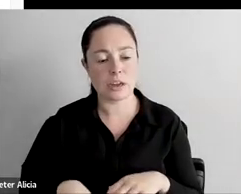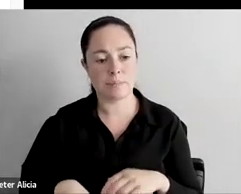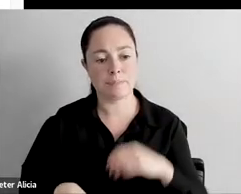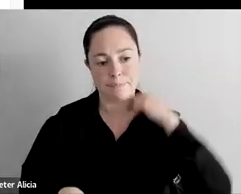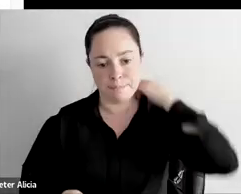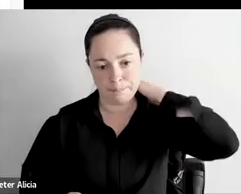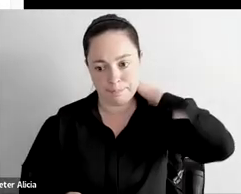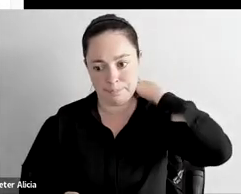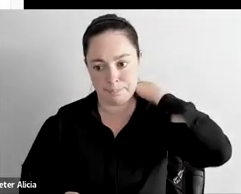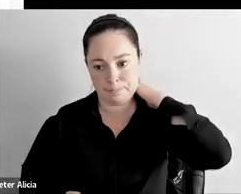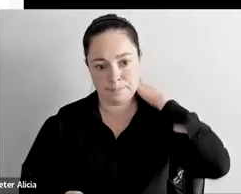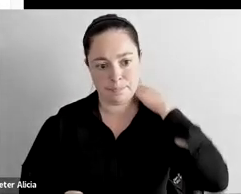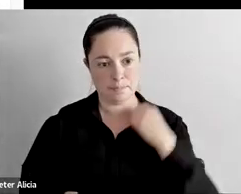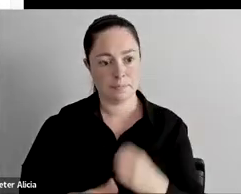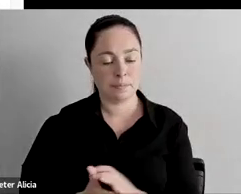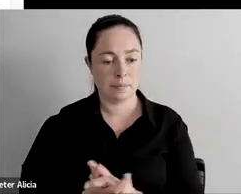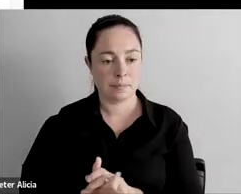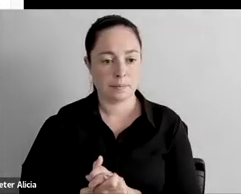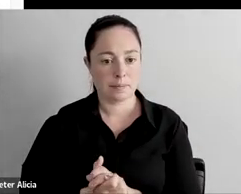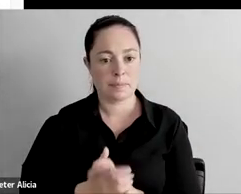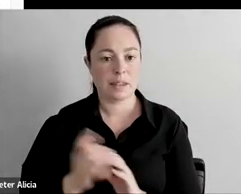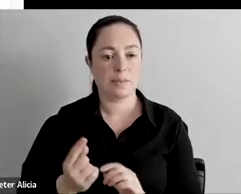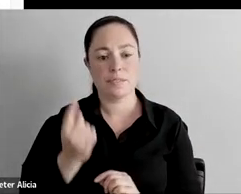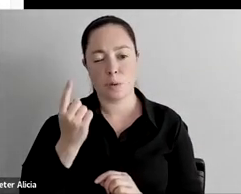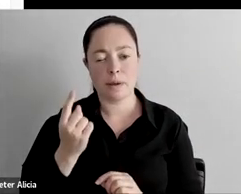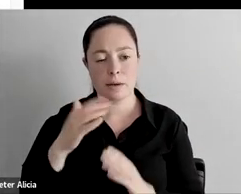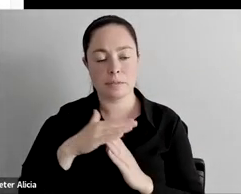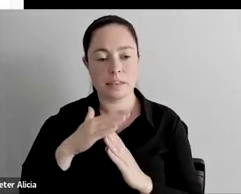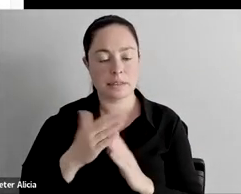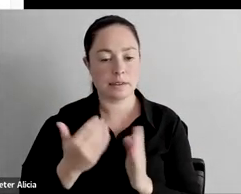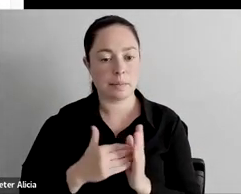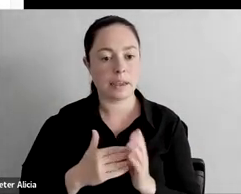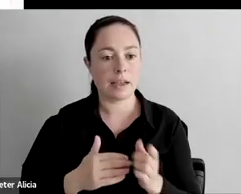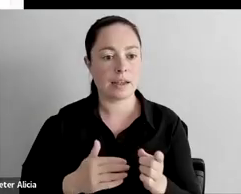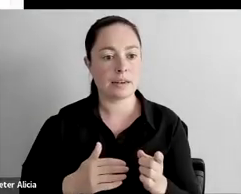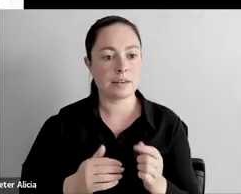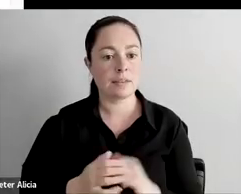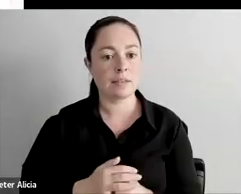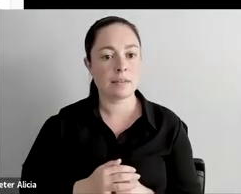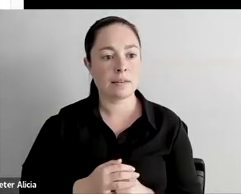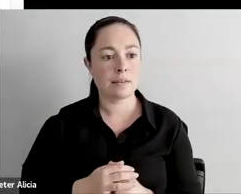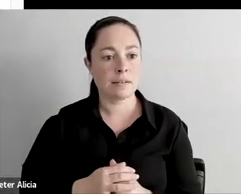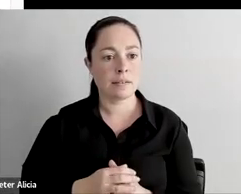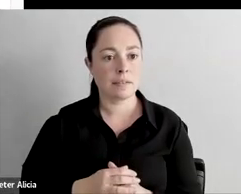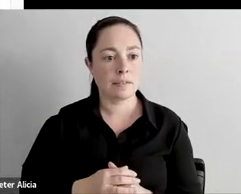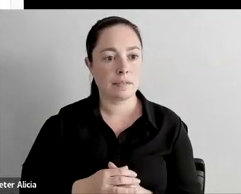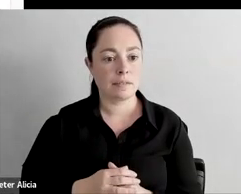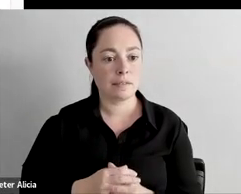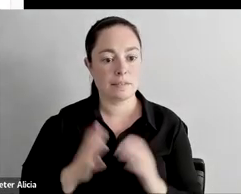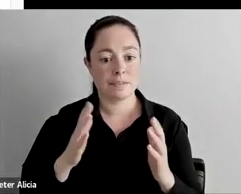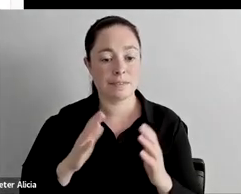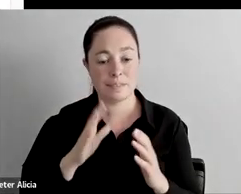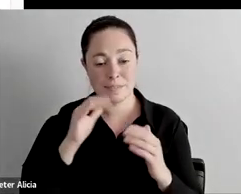status. I'm going to scroll back up, hopefully not giving anyone a headache or being too dizzy.